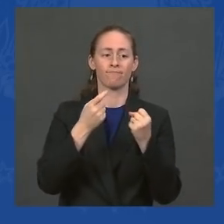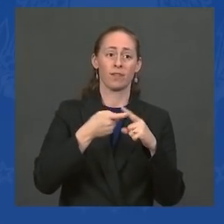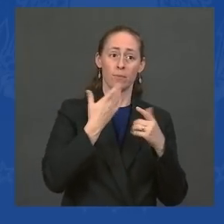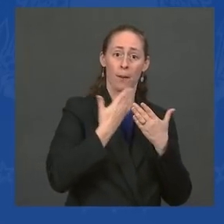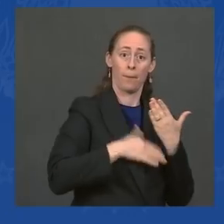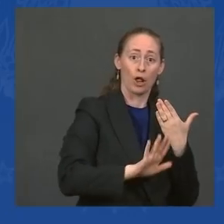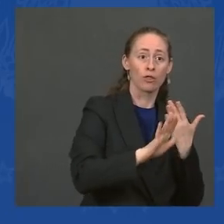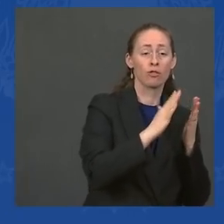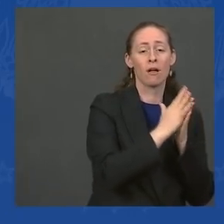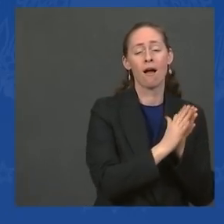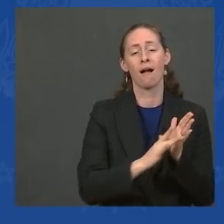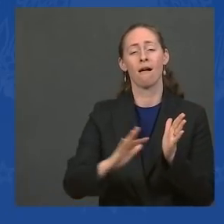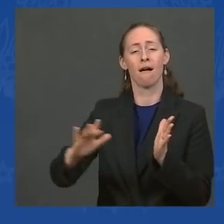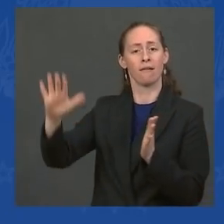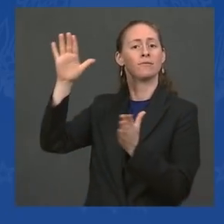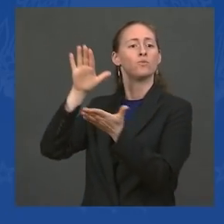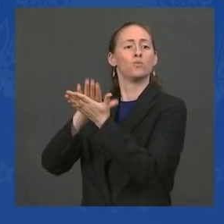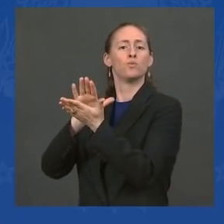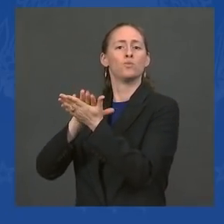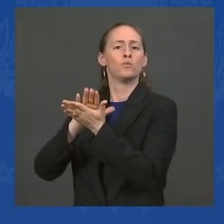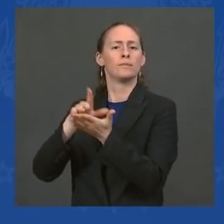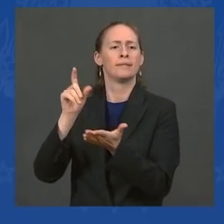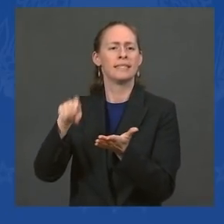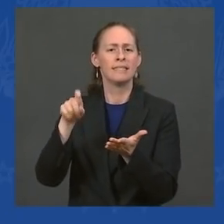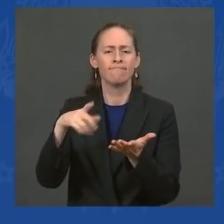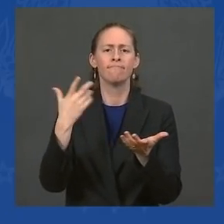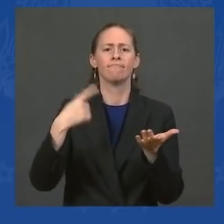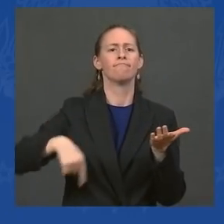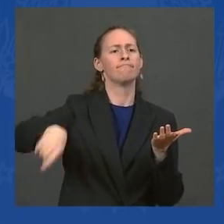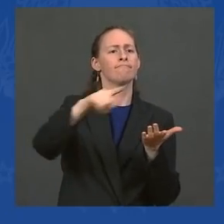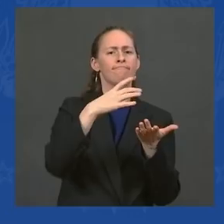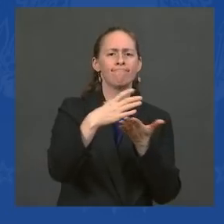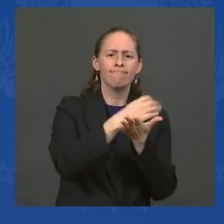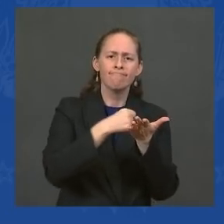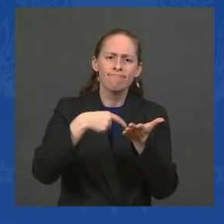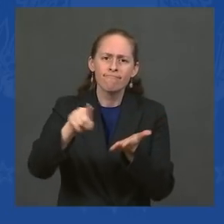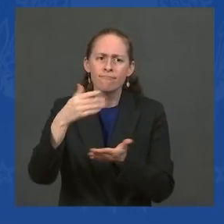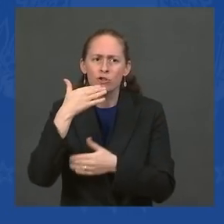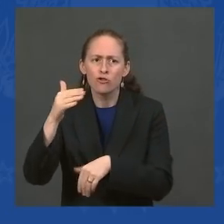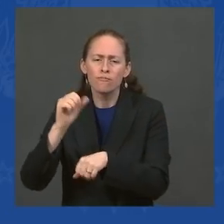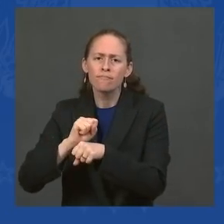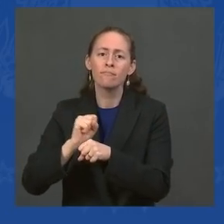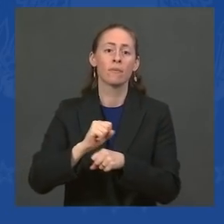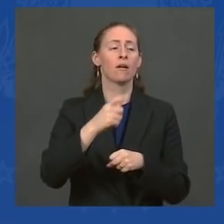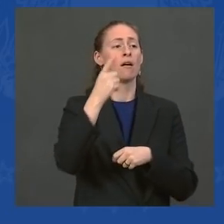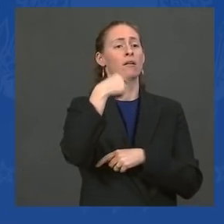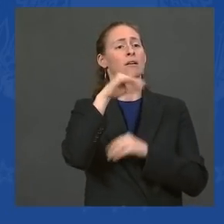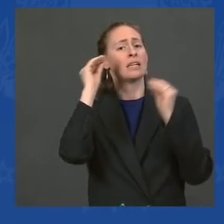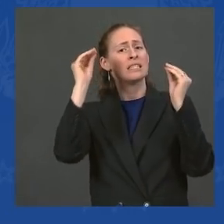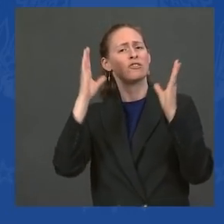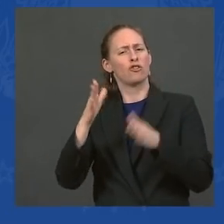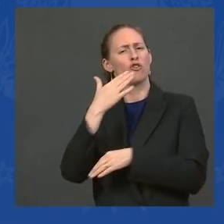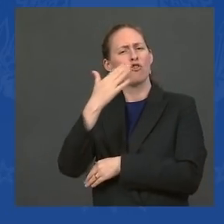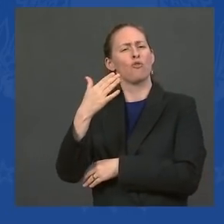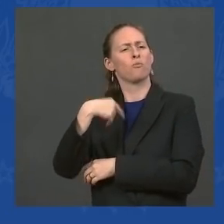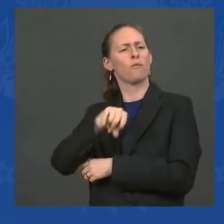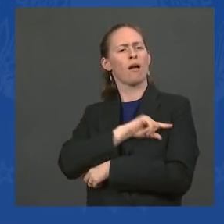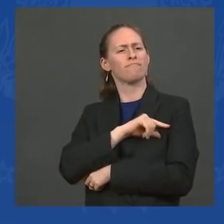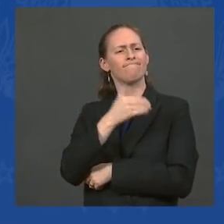provides competitive wages for qualified and experienced staff because in the absence of quality child care.